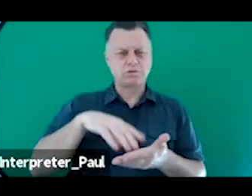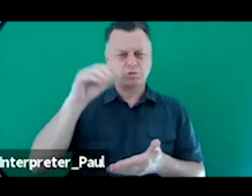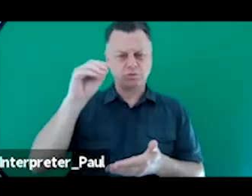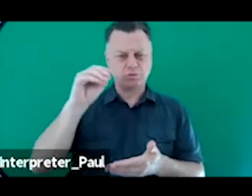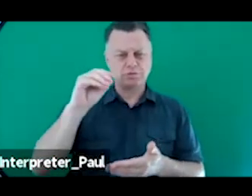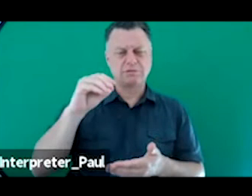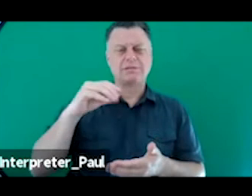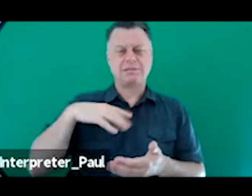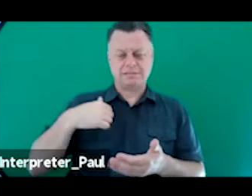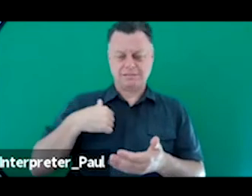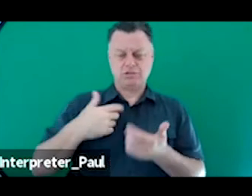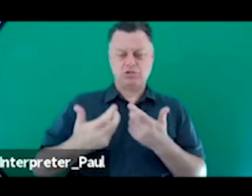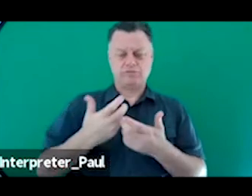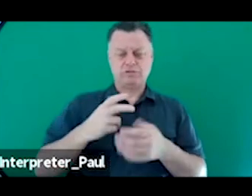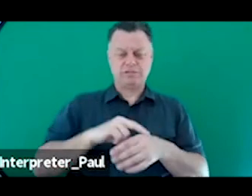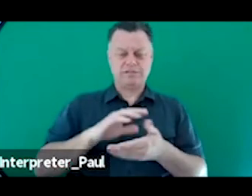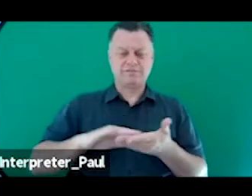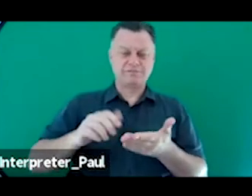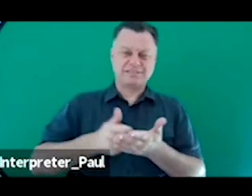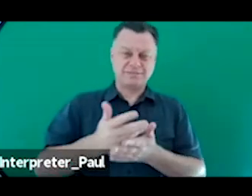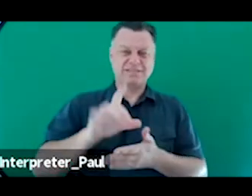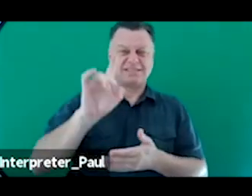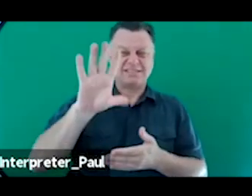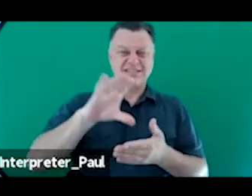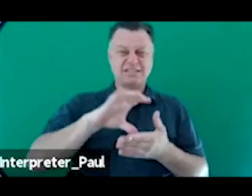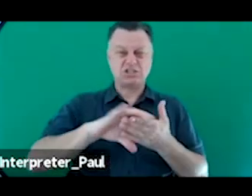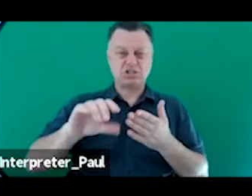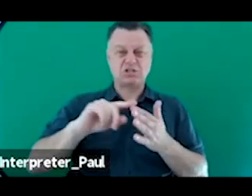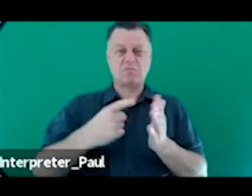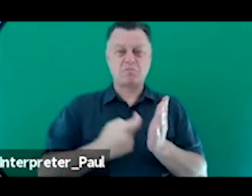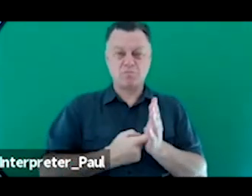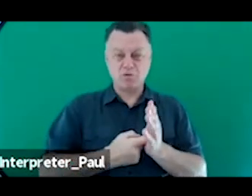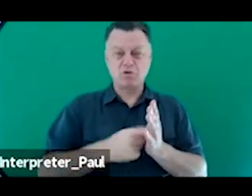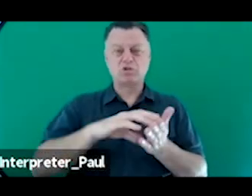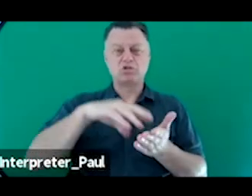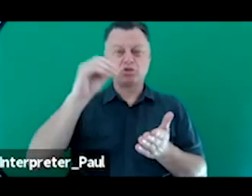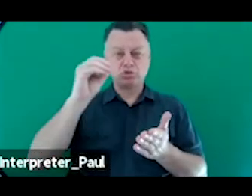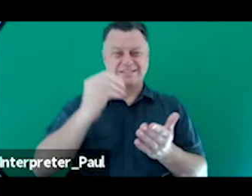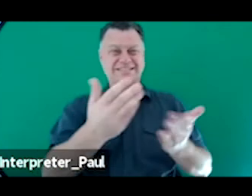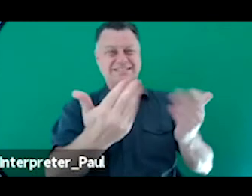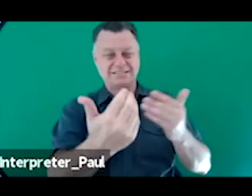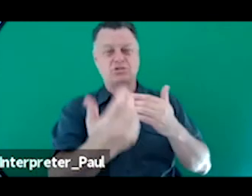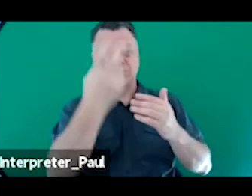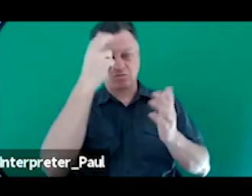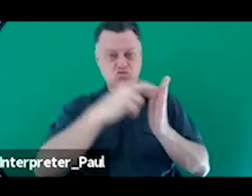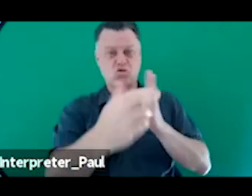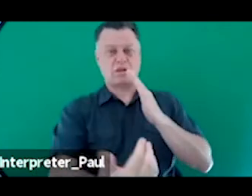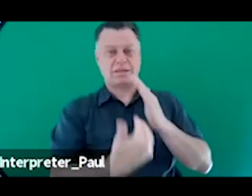in order to do the marketing and to pay the staff in order to bring a student in to start studying